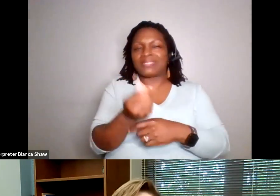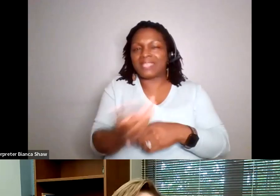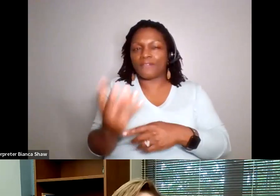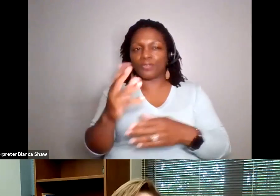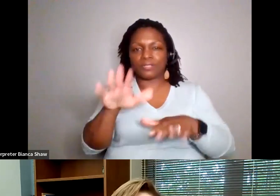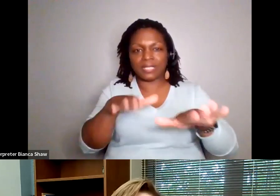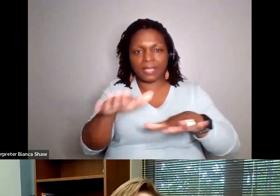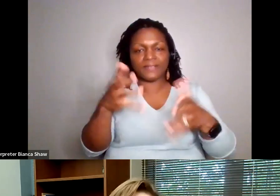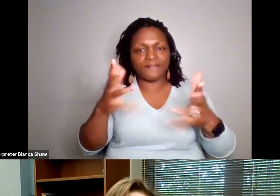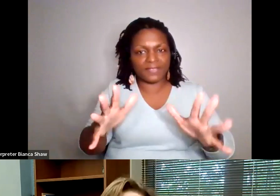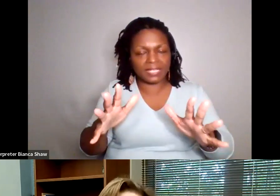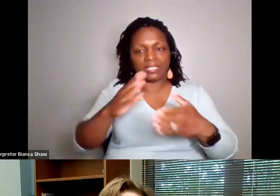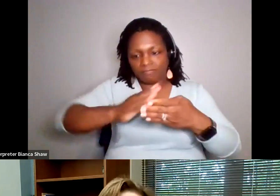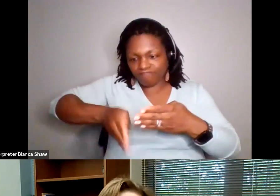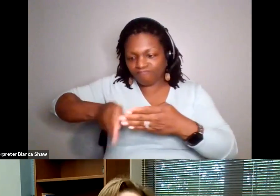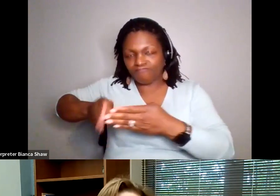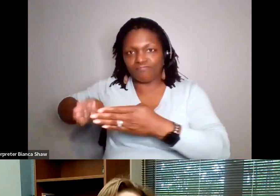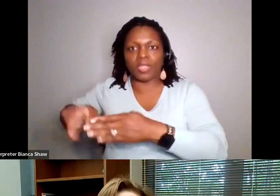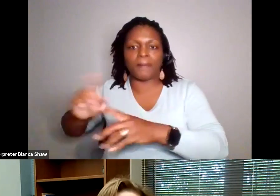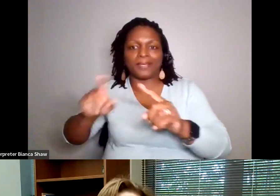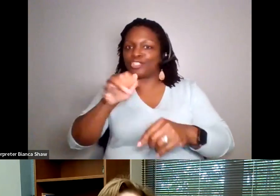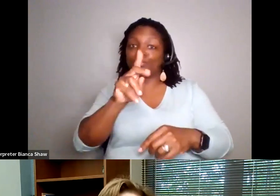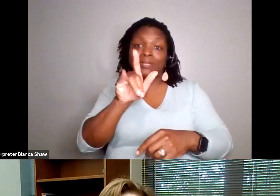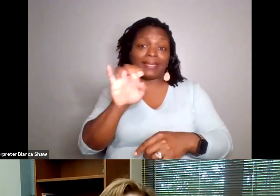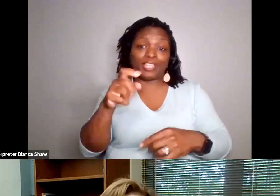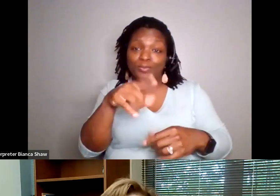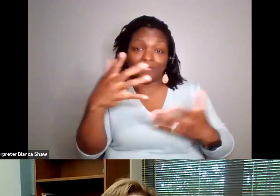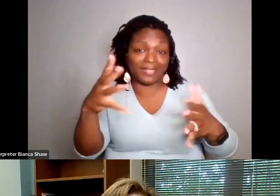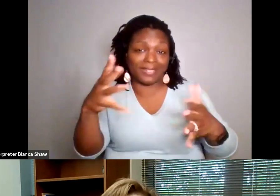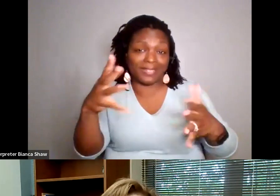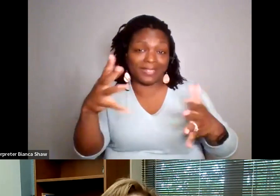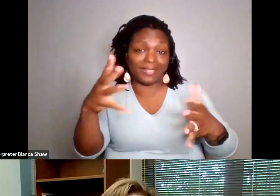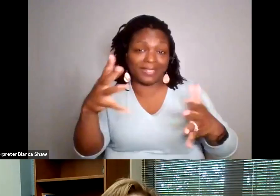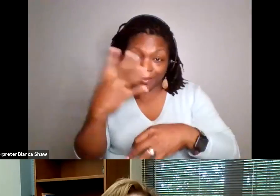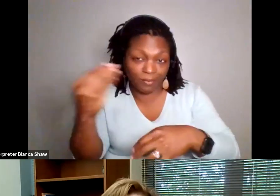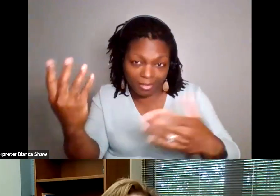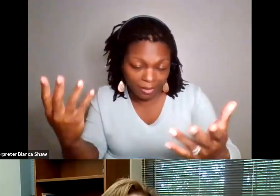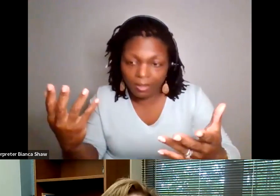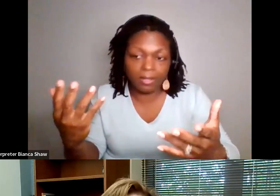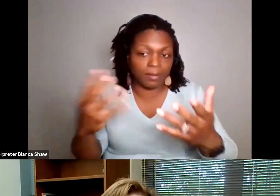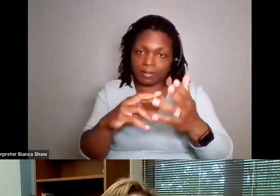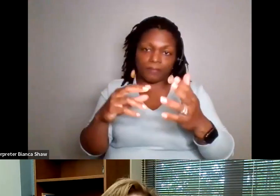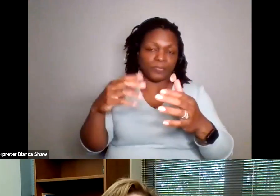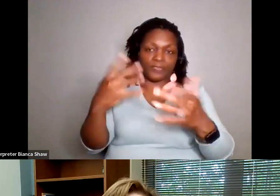But but, Julie, I mean you I said it beautifully in terms of the systems we've met with our partners.